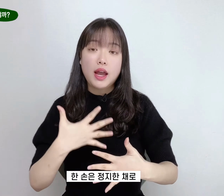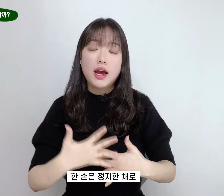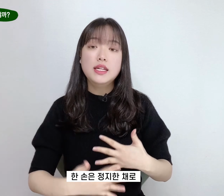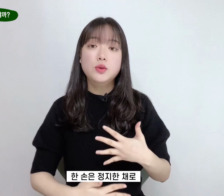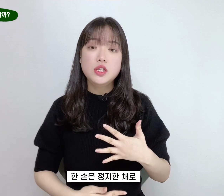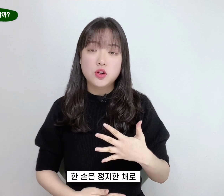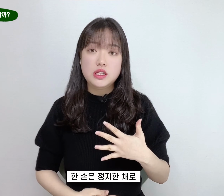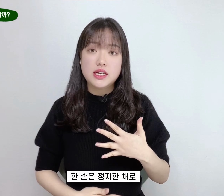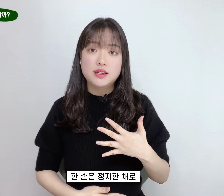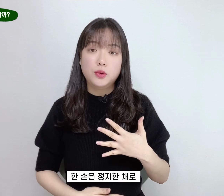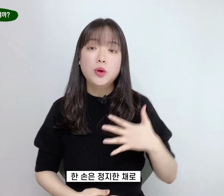with one hand still